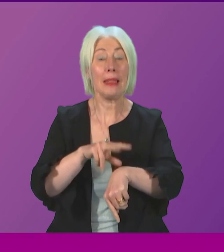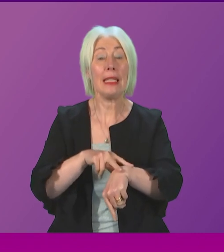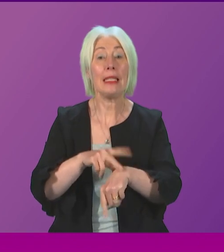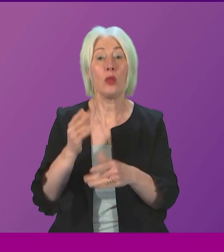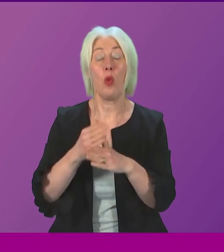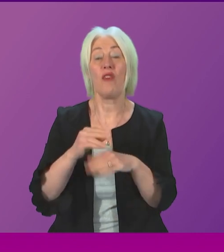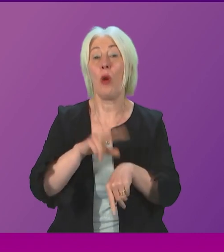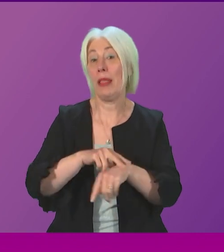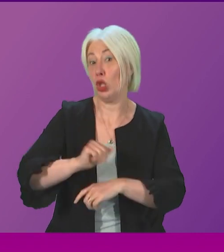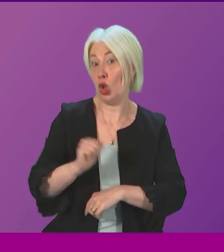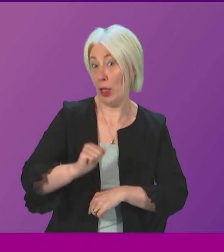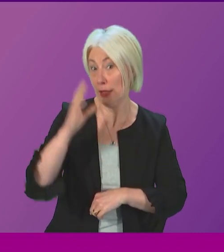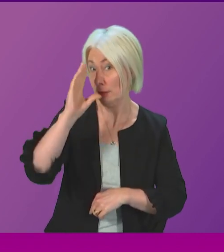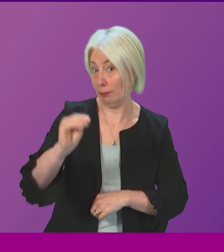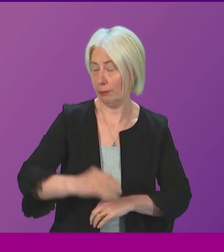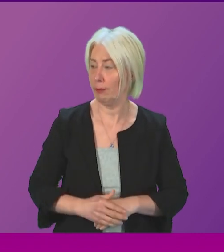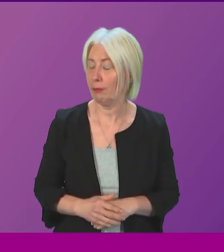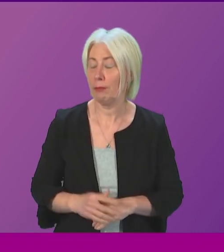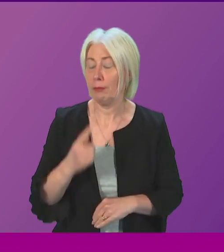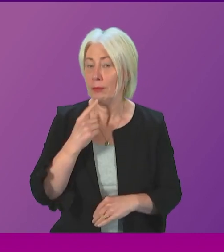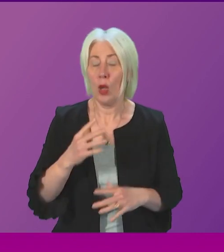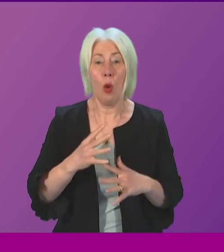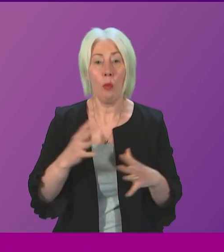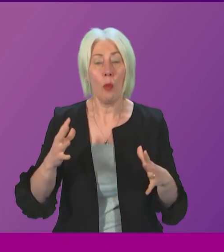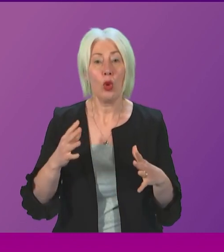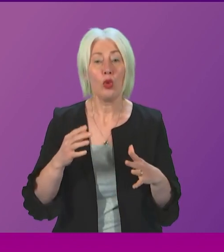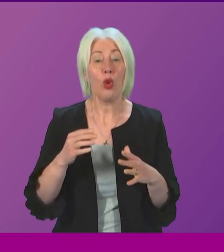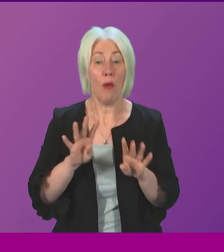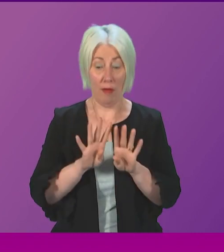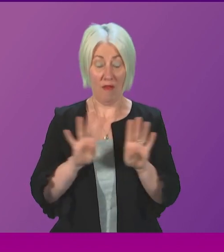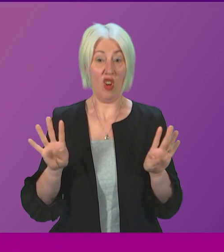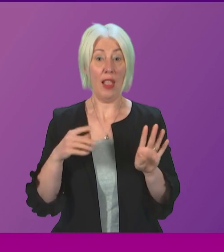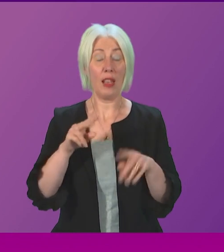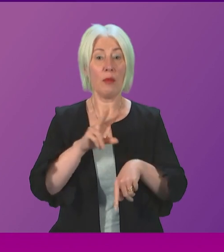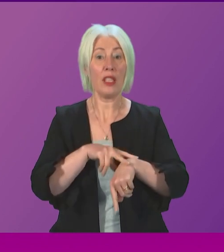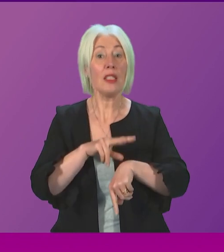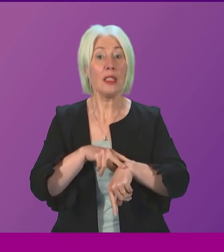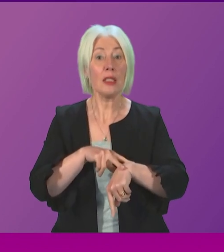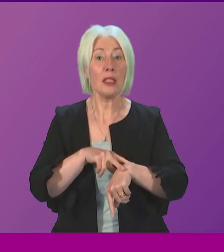Let me be clear: the vast majority of Scotland’s front-line police officers do a fantastic